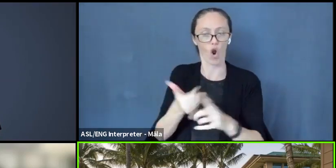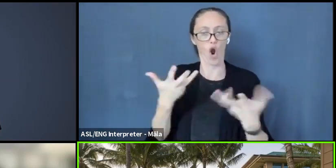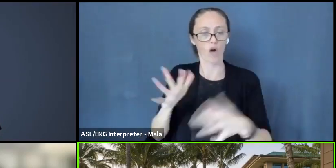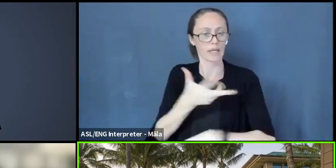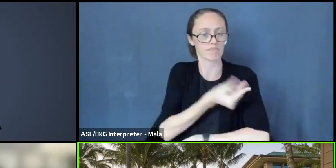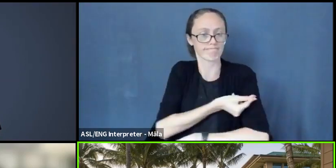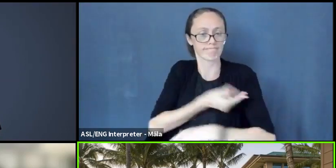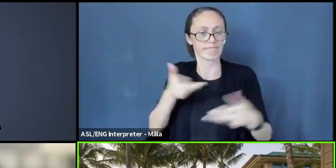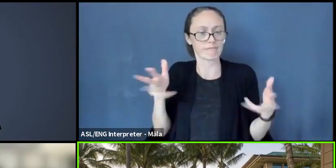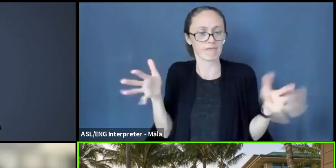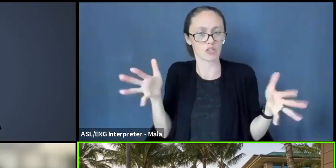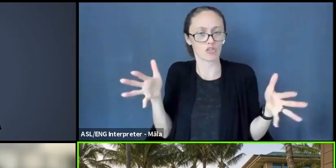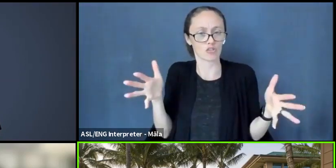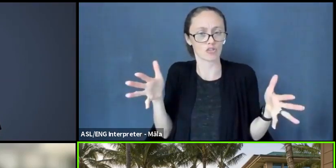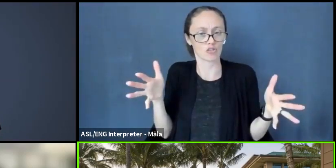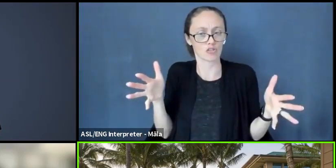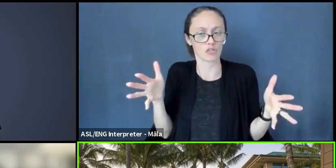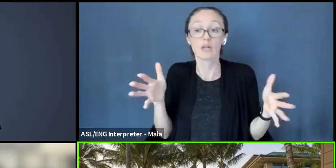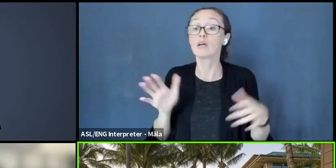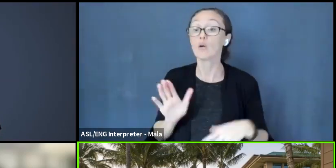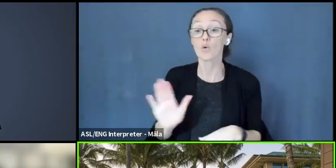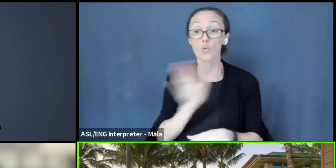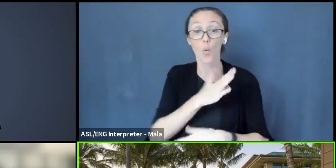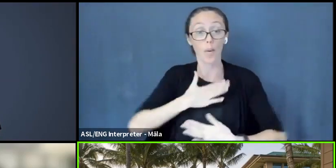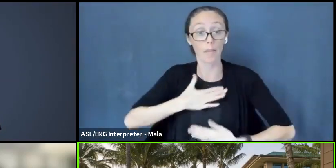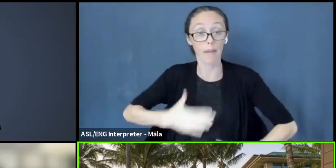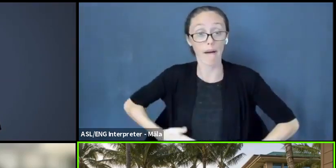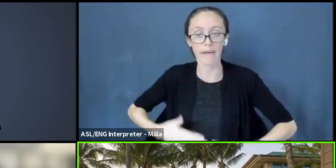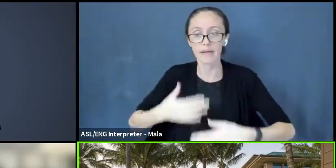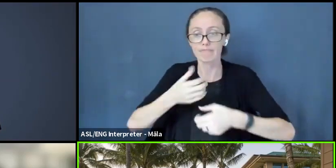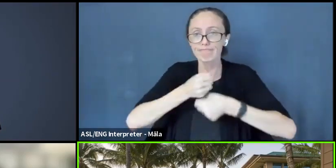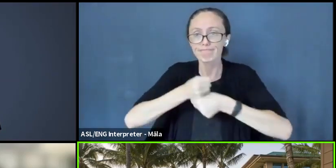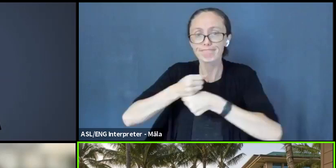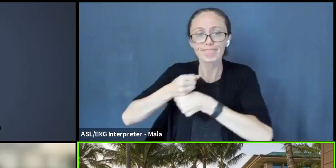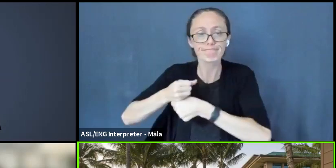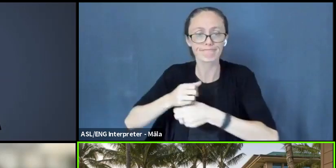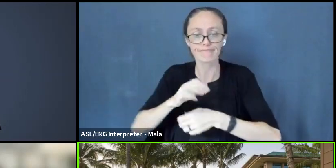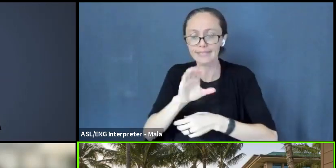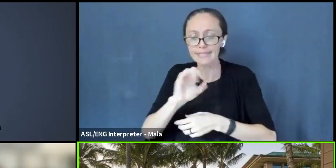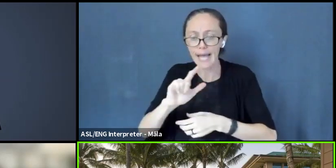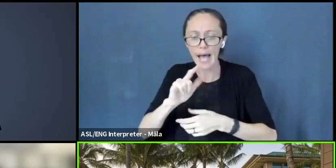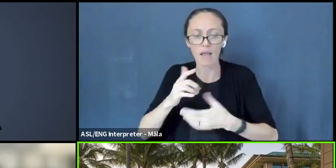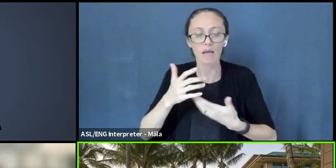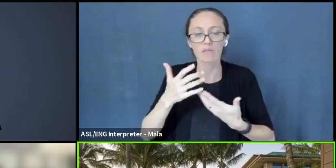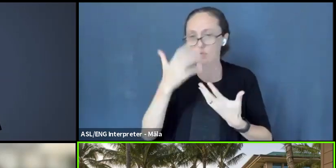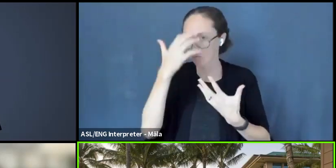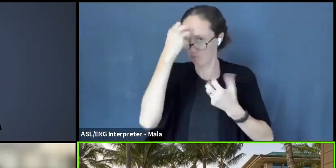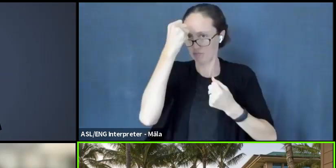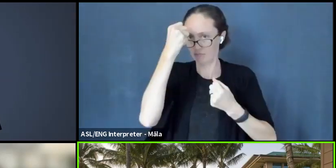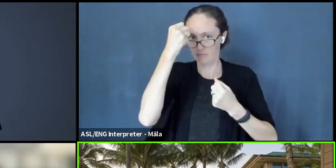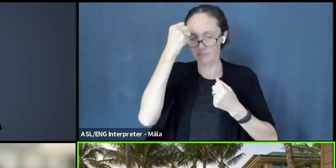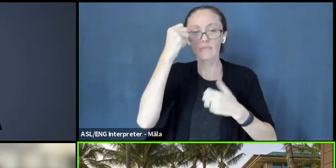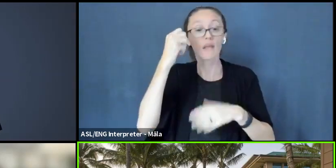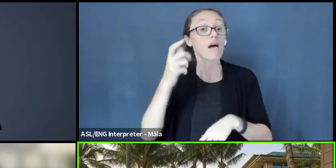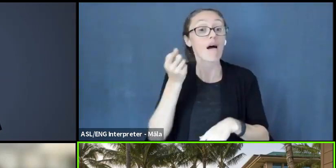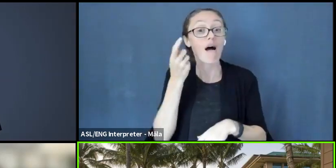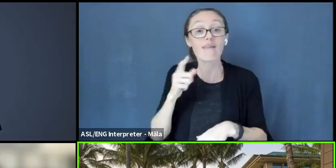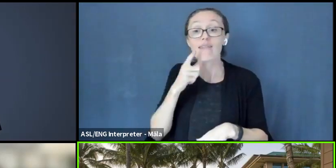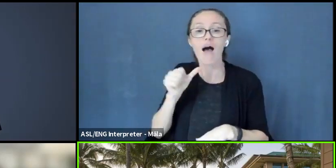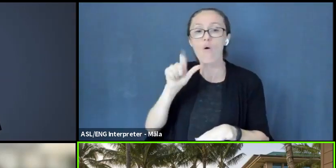your body makes these memory cells. So it's not just the antibodies which are short term.